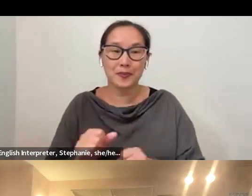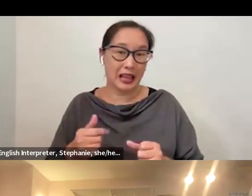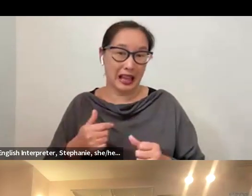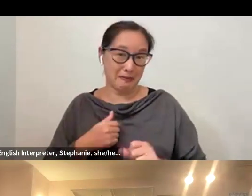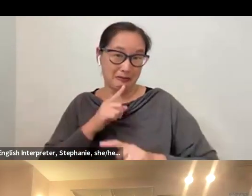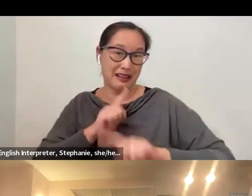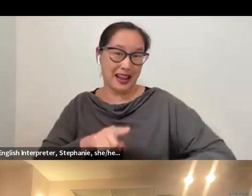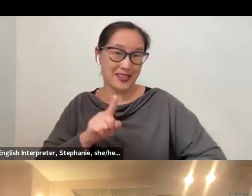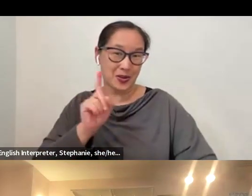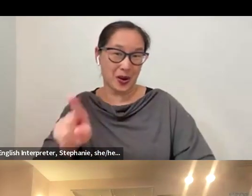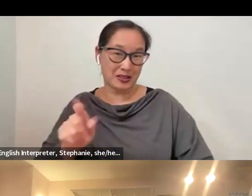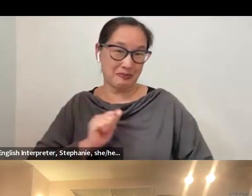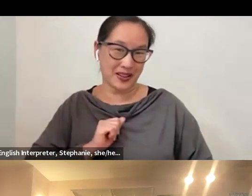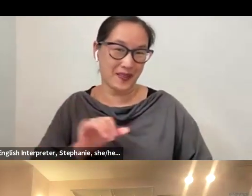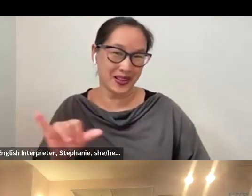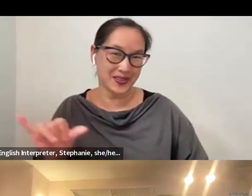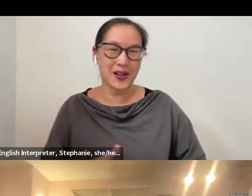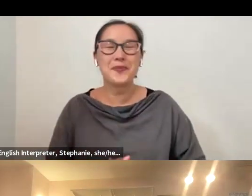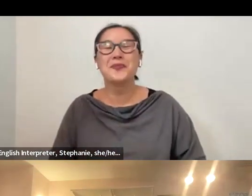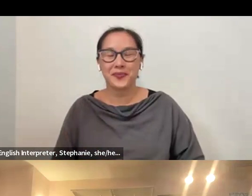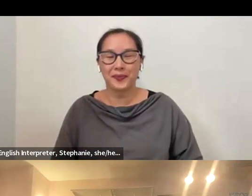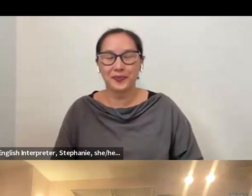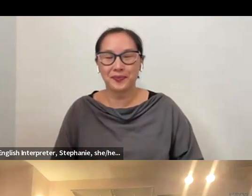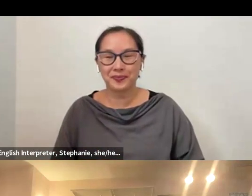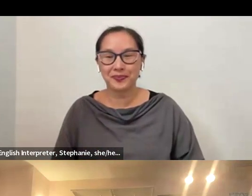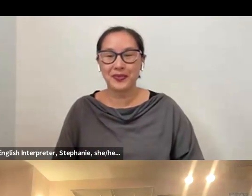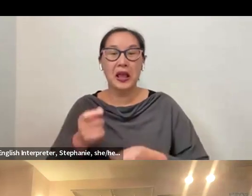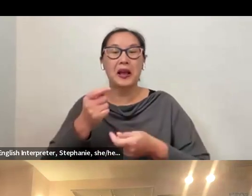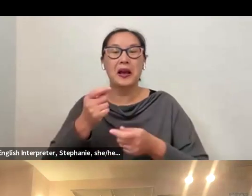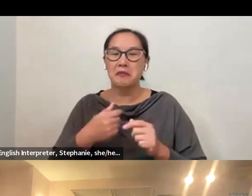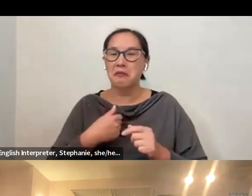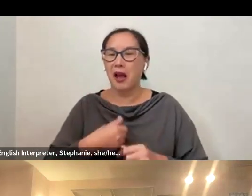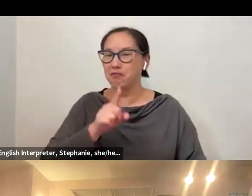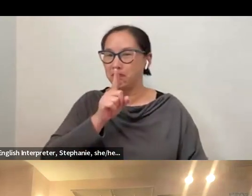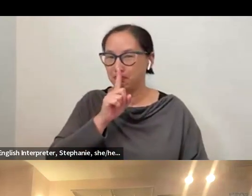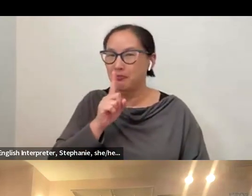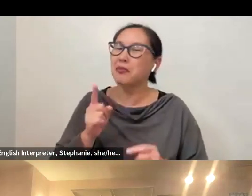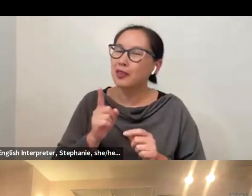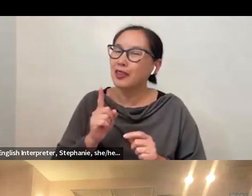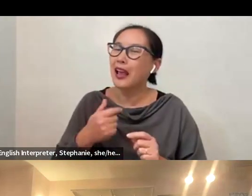but instead of saying a Superfest film, which I was going to say a couple of Superfest films,